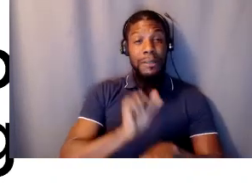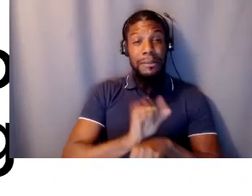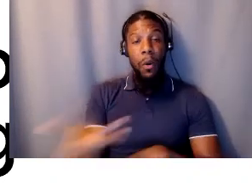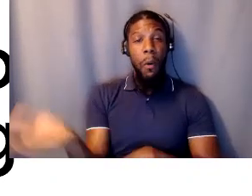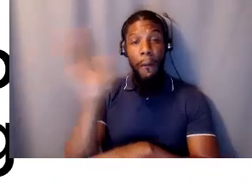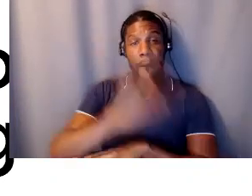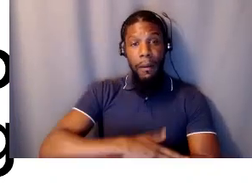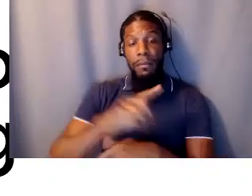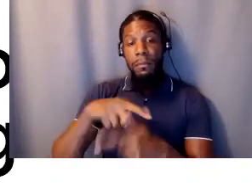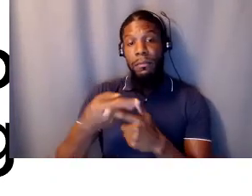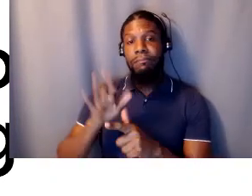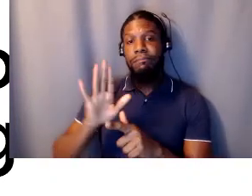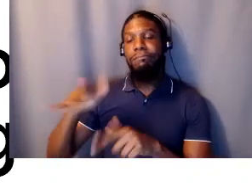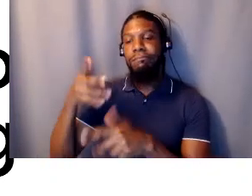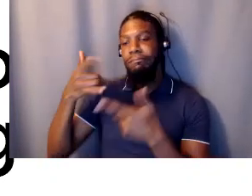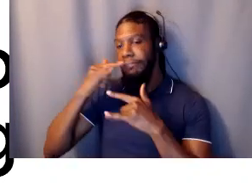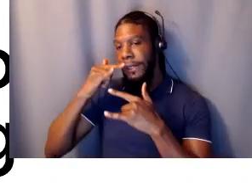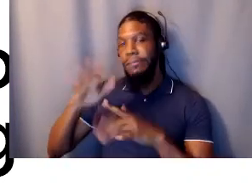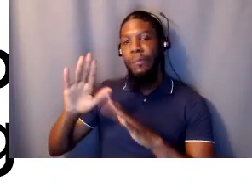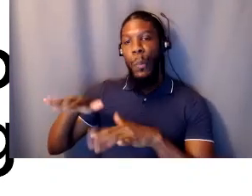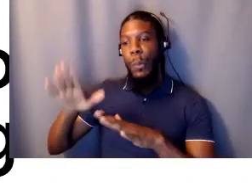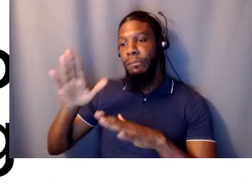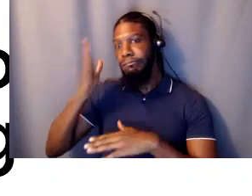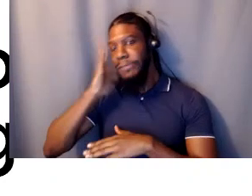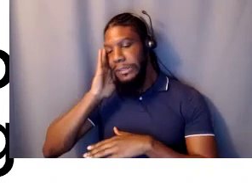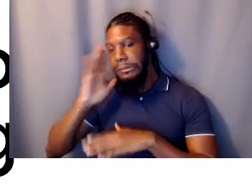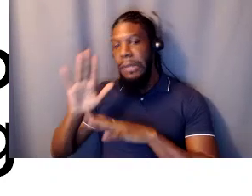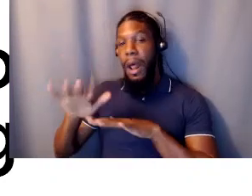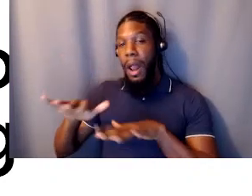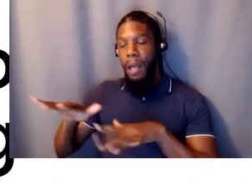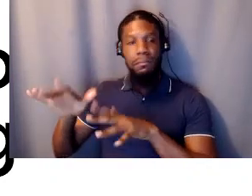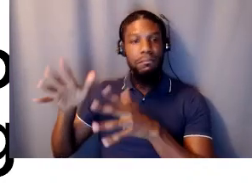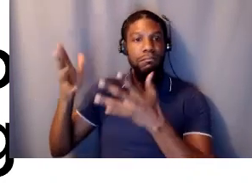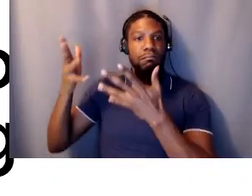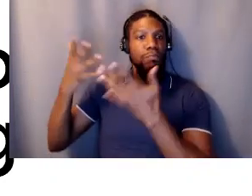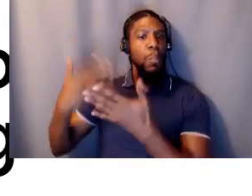All of these things can be a beneficial use of asynchronous online tutoring.